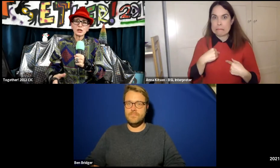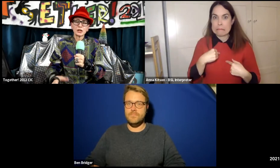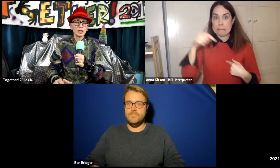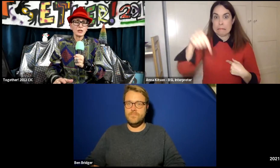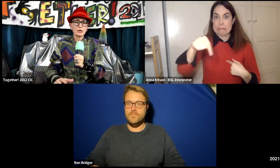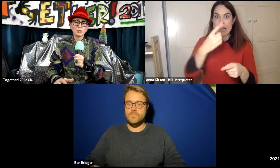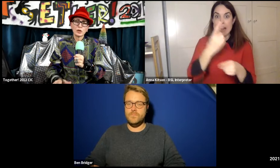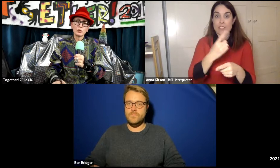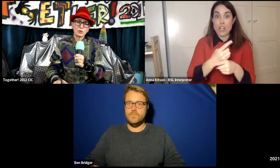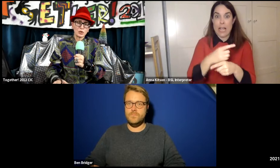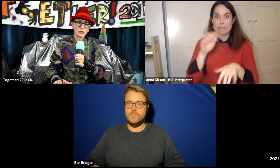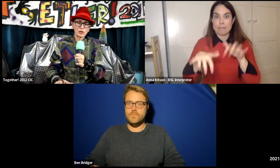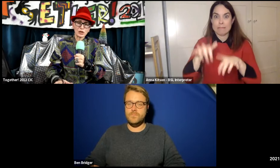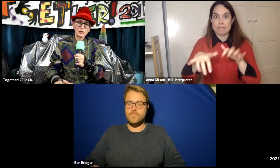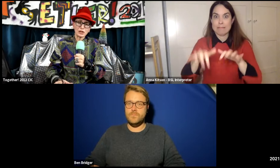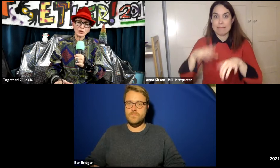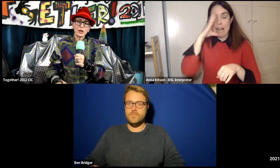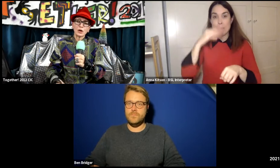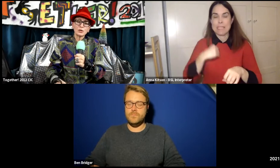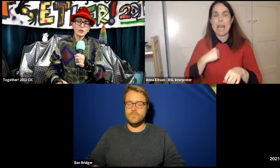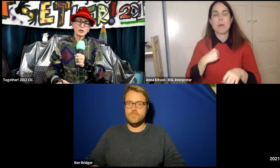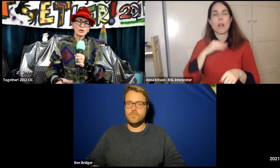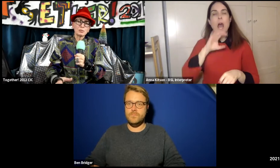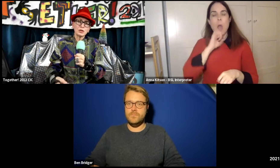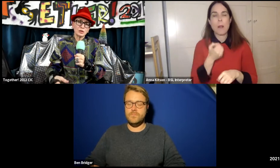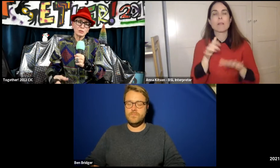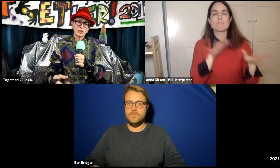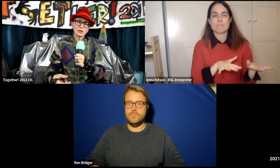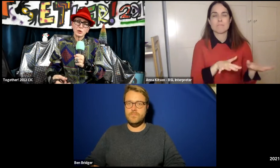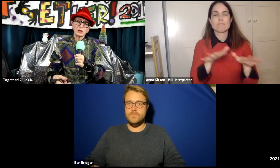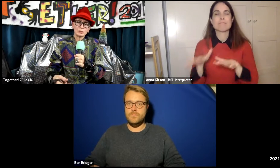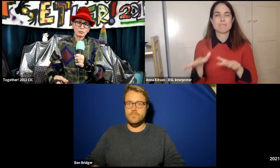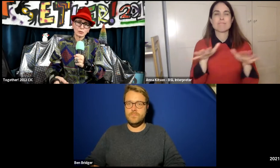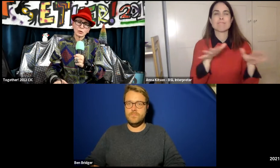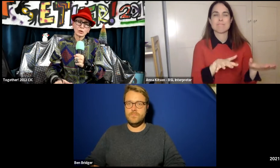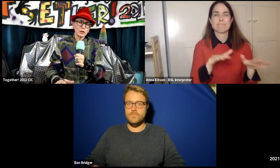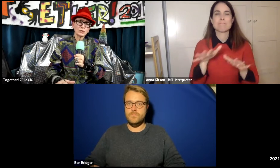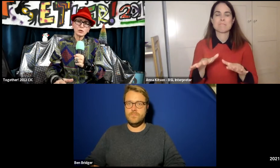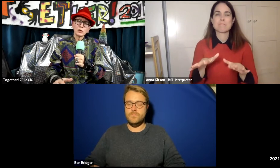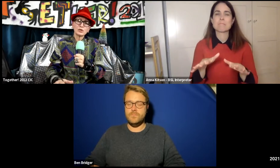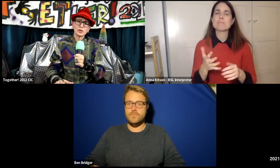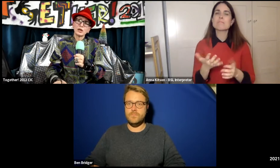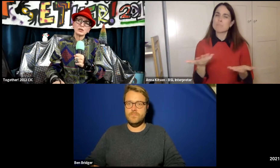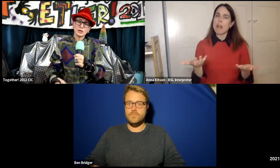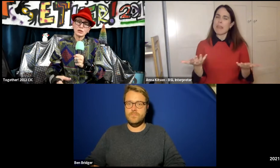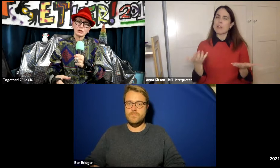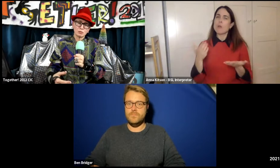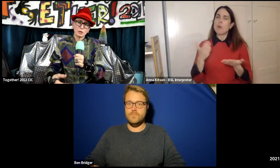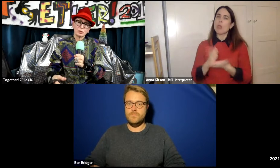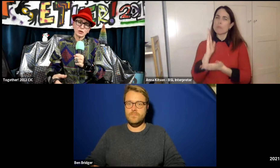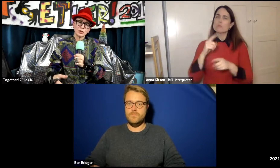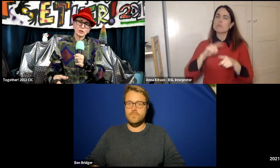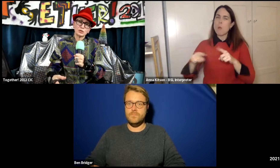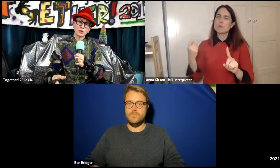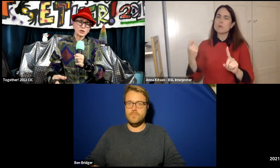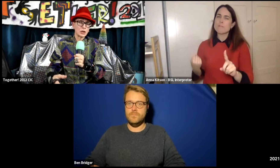and we will slow down. I think that's been the best way -- yeah, through most events, if people are going too fast